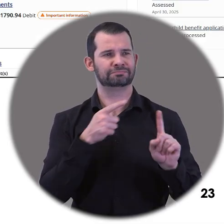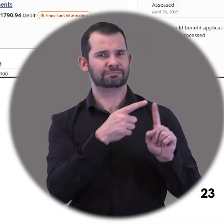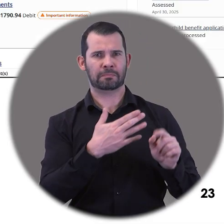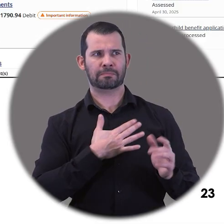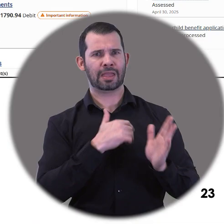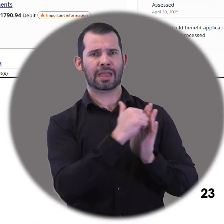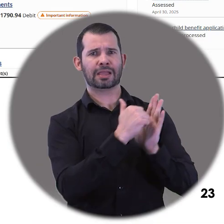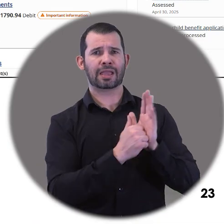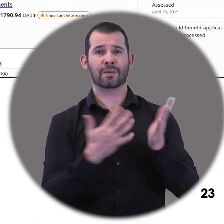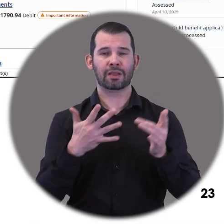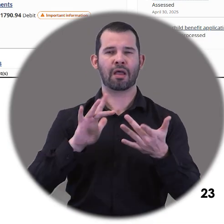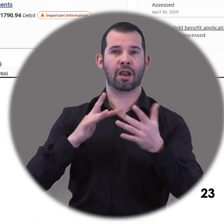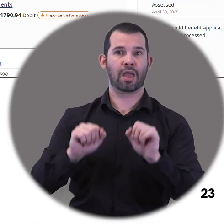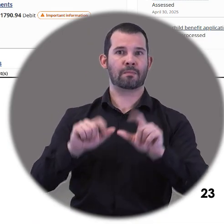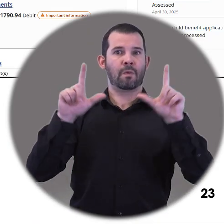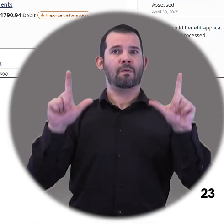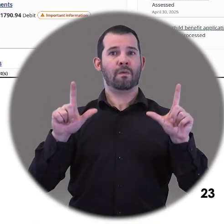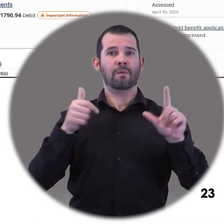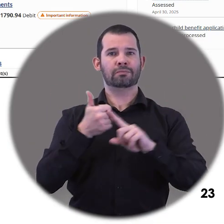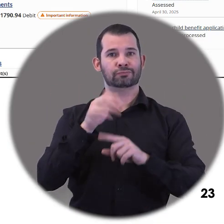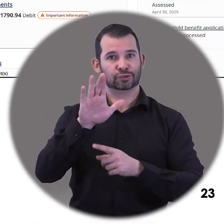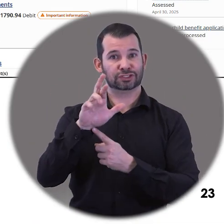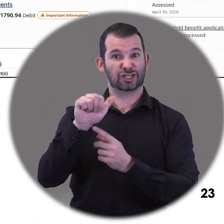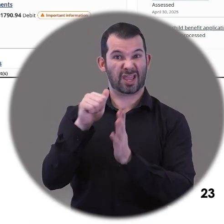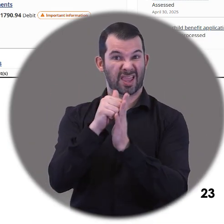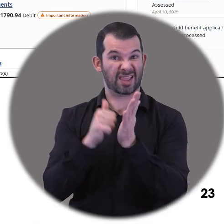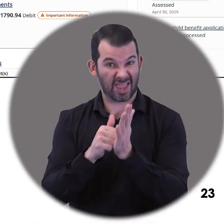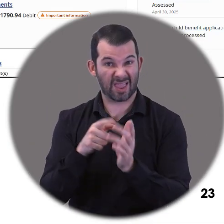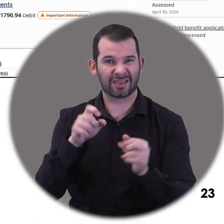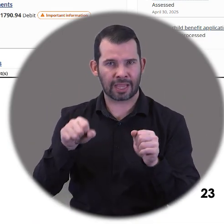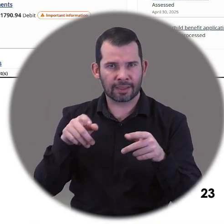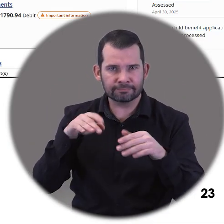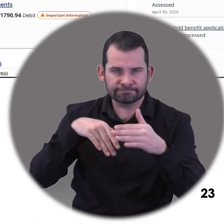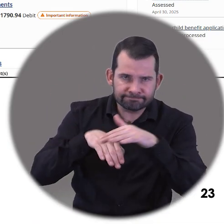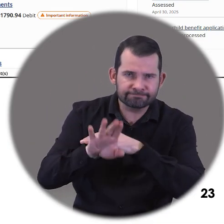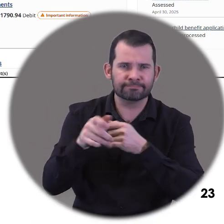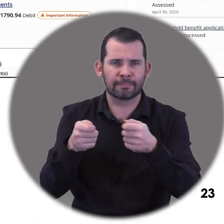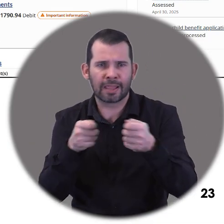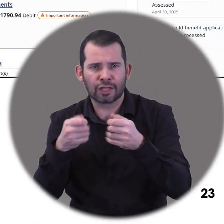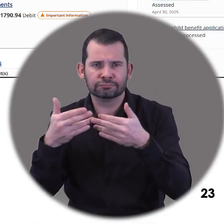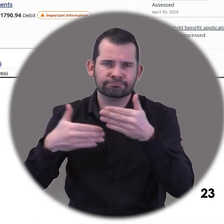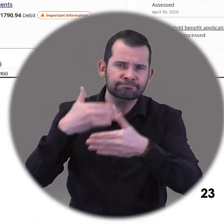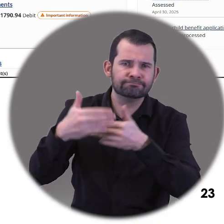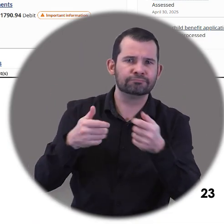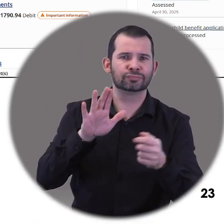My Account is an online portal in your CRA account that lets you manage your tax and benefit